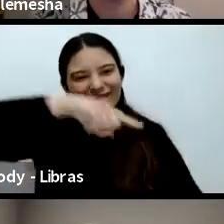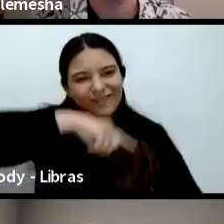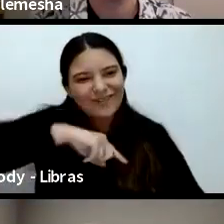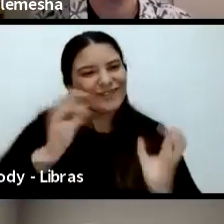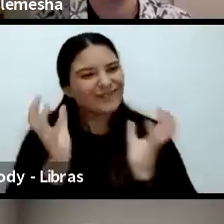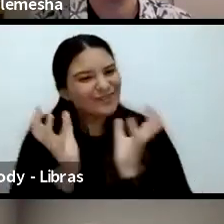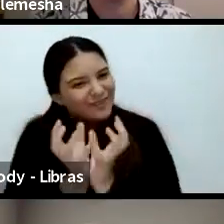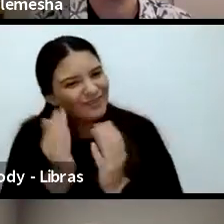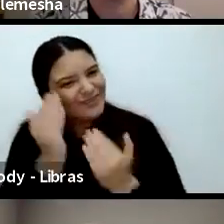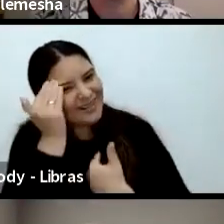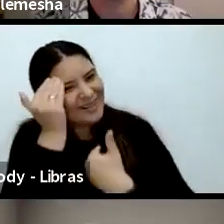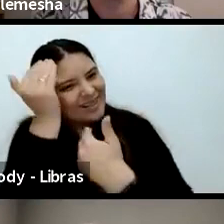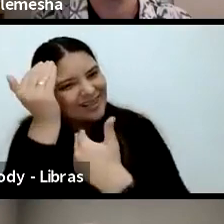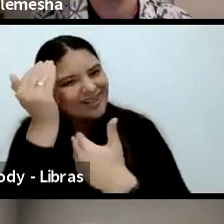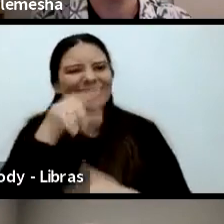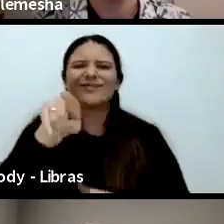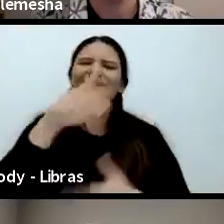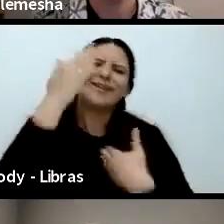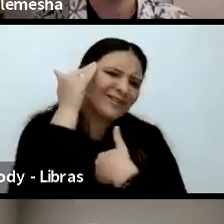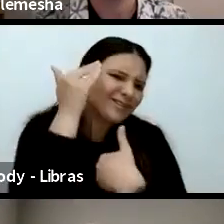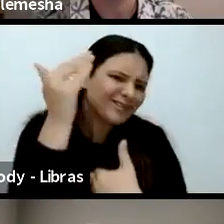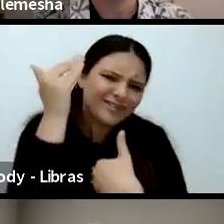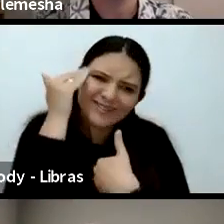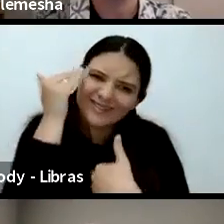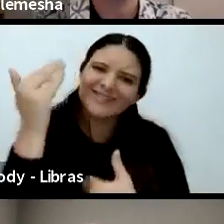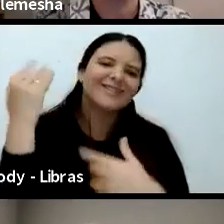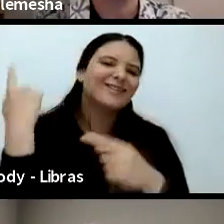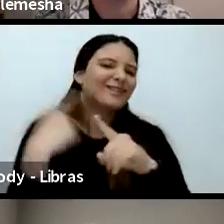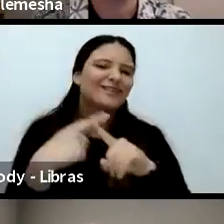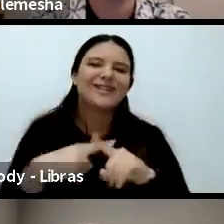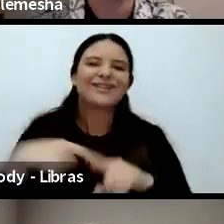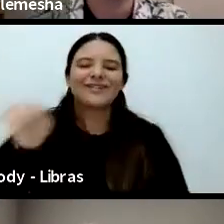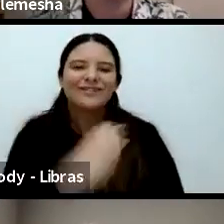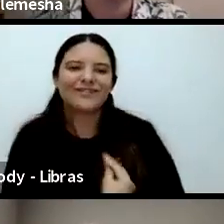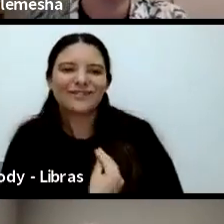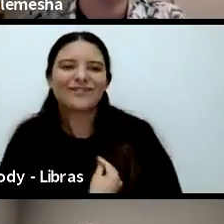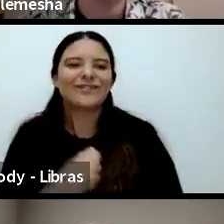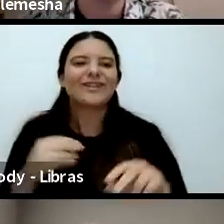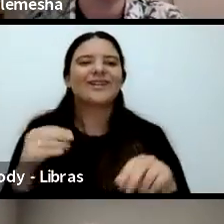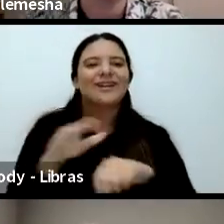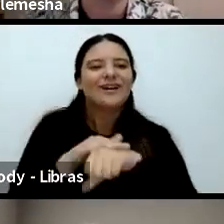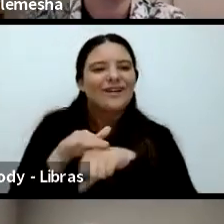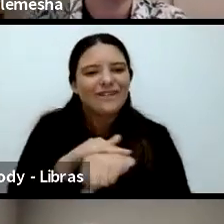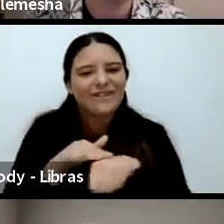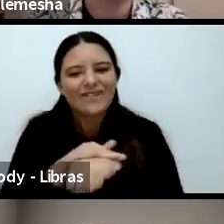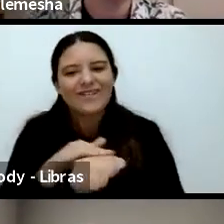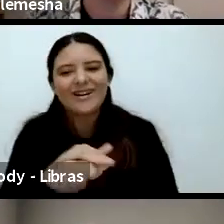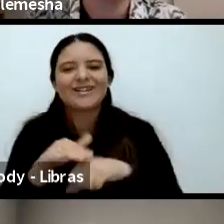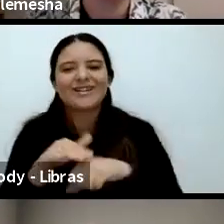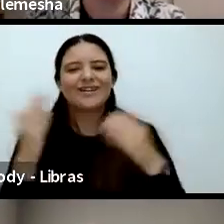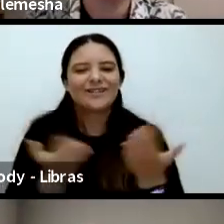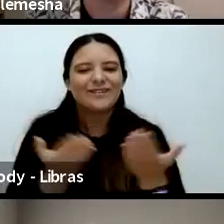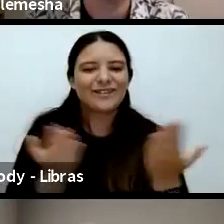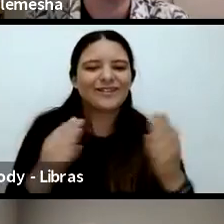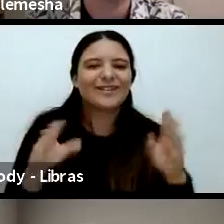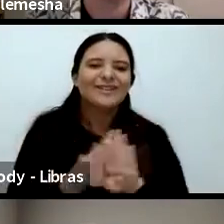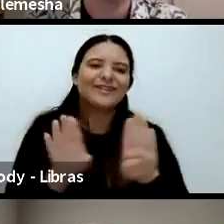like to thank you very much for accepting to come forward accepting to come for joining accepting to come for joining us for this Conversation. book for being so